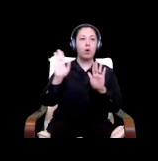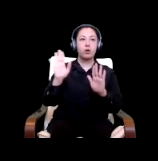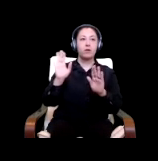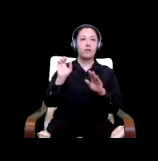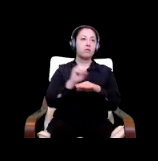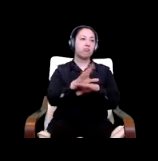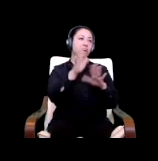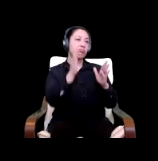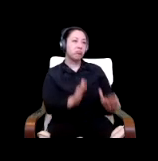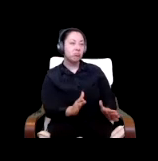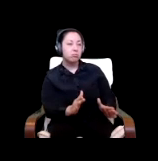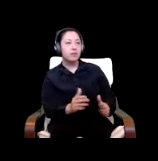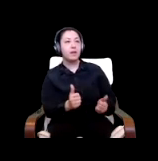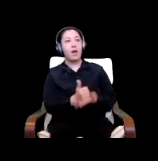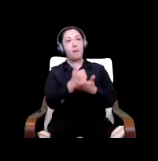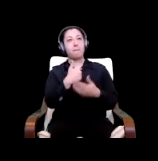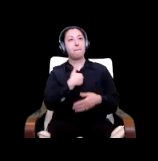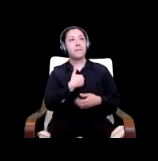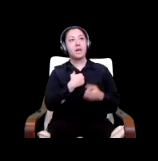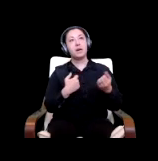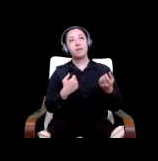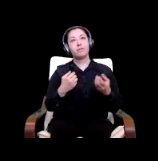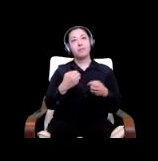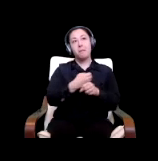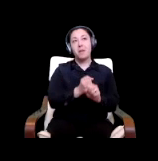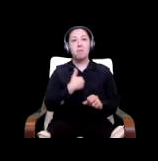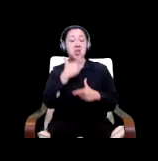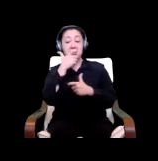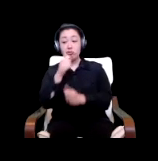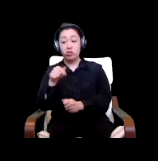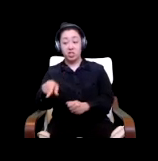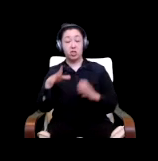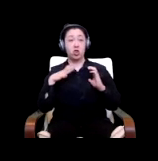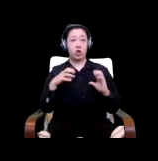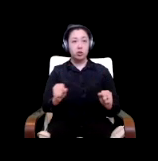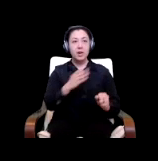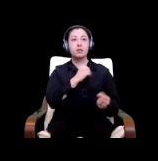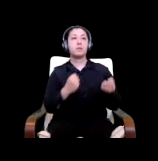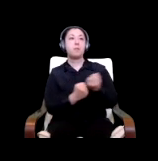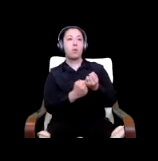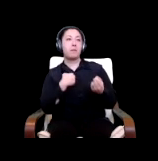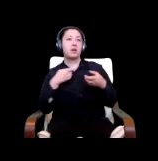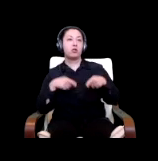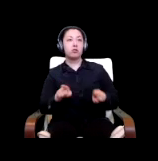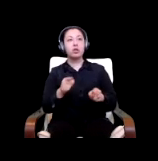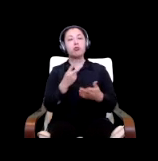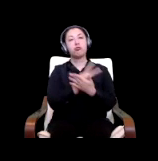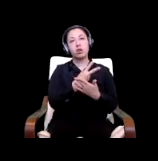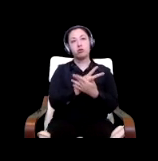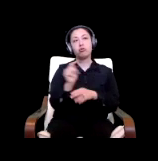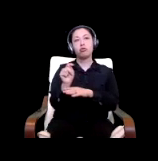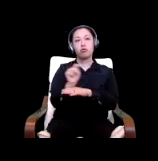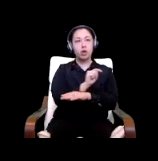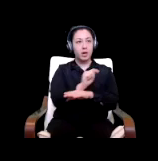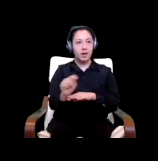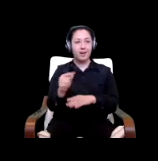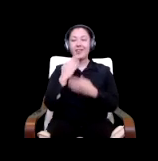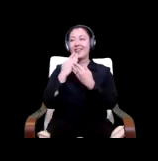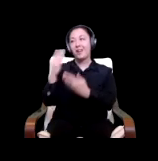and has supported me throughout my graduate training so I am thankful for all of his mentorship.